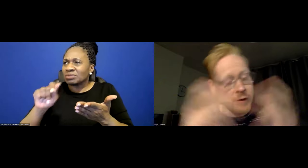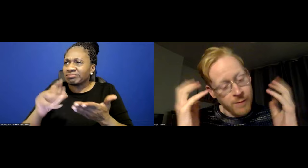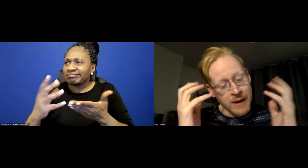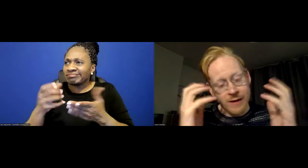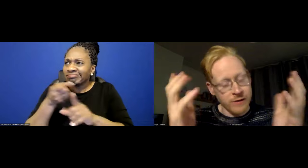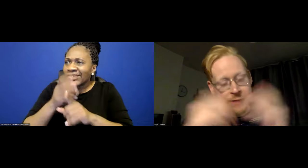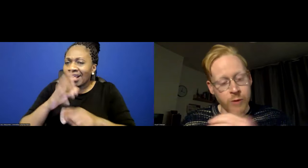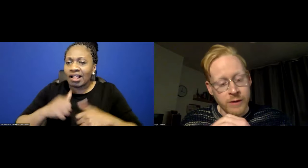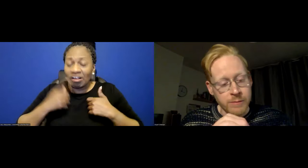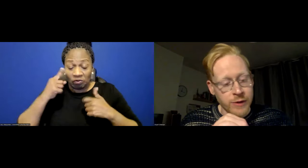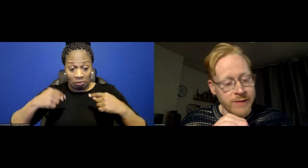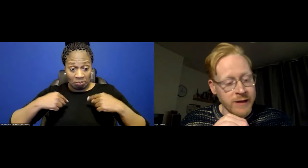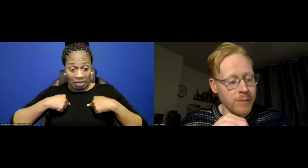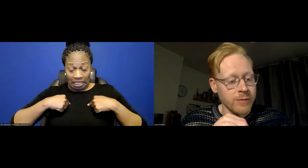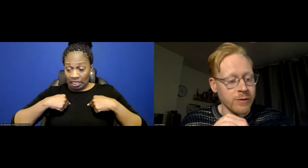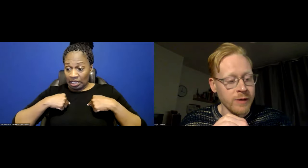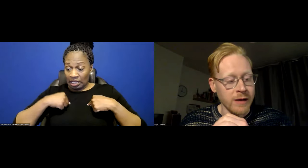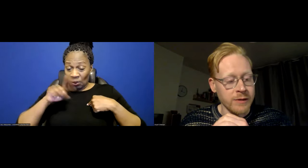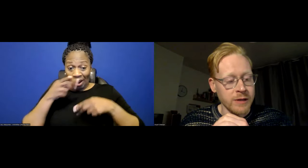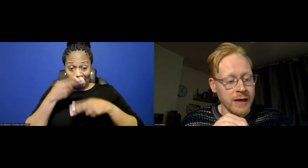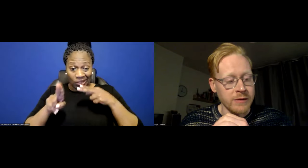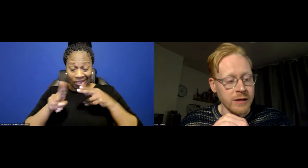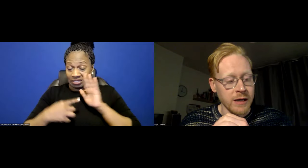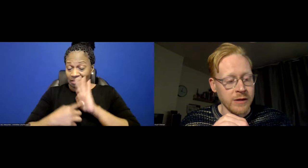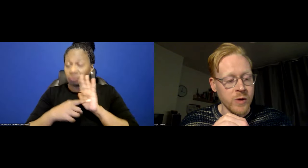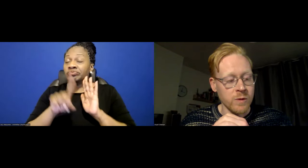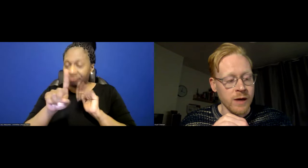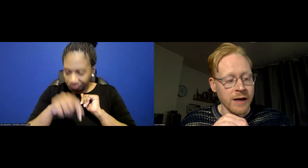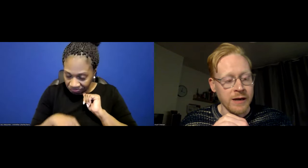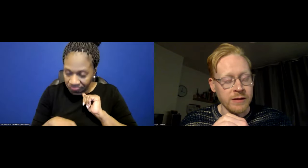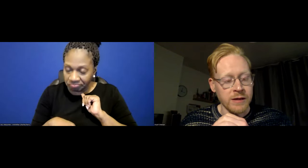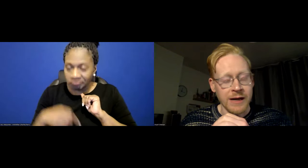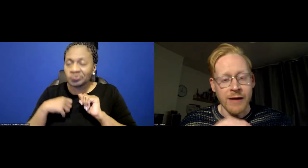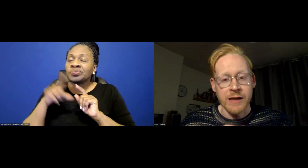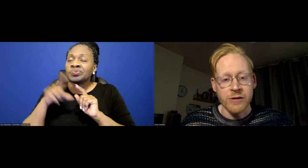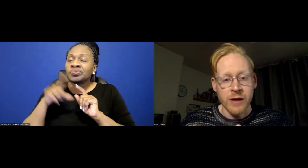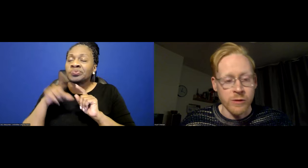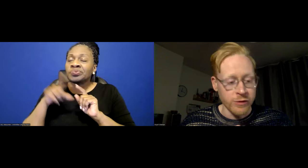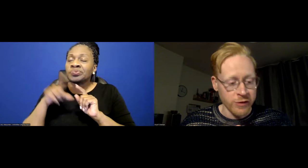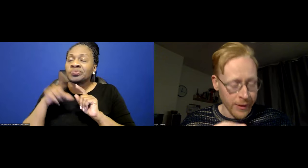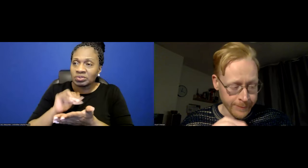But for me, to give one brief example, when I was at school, I had a clarinet teacher called Jo